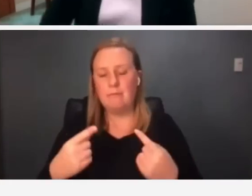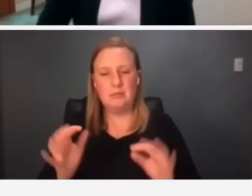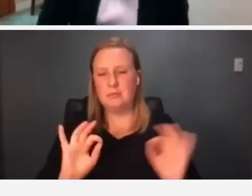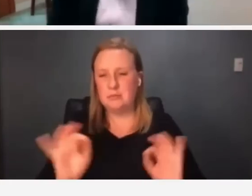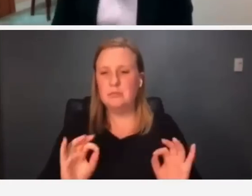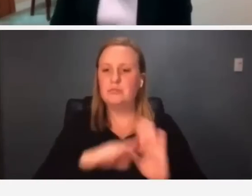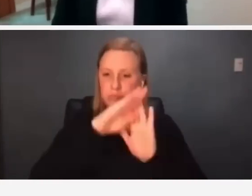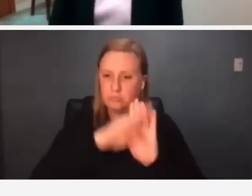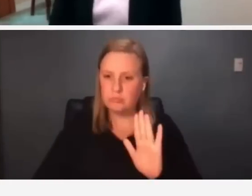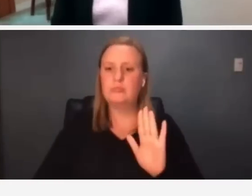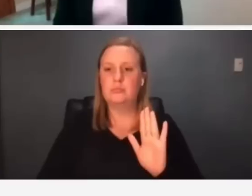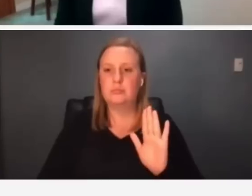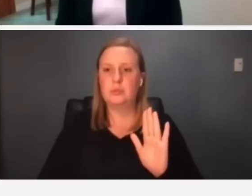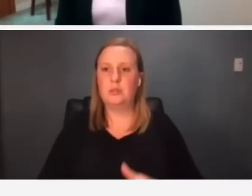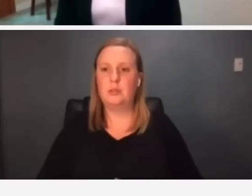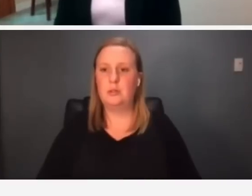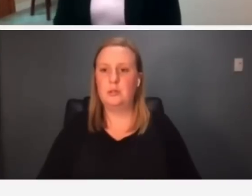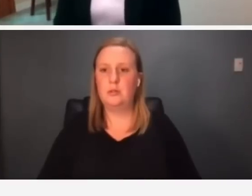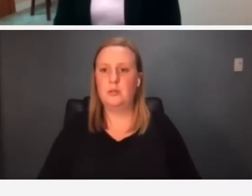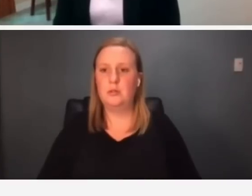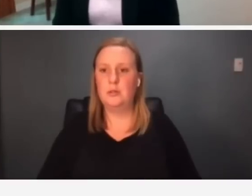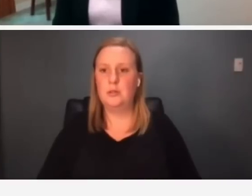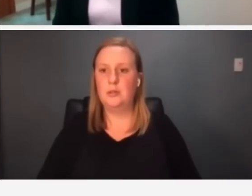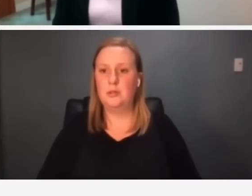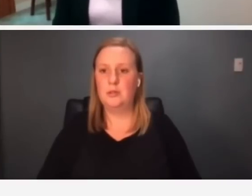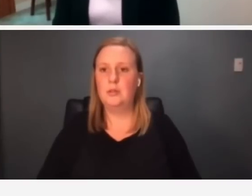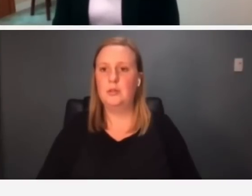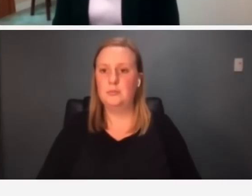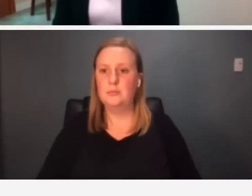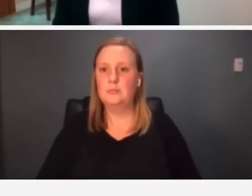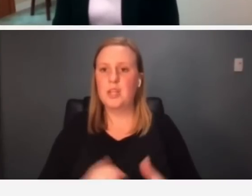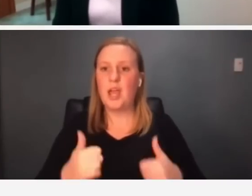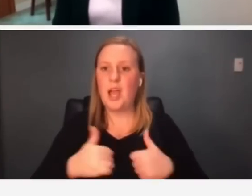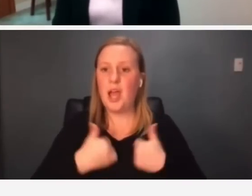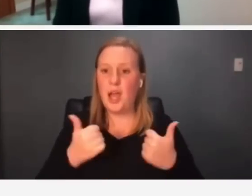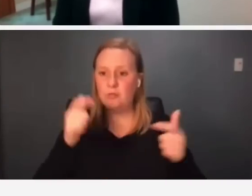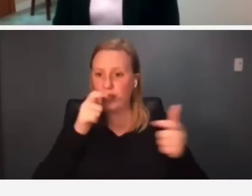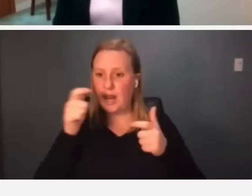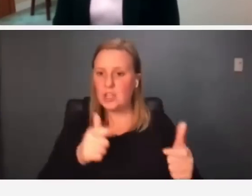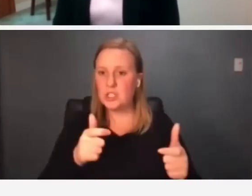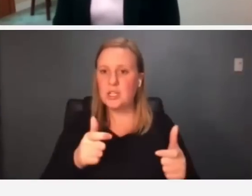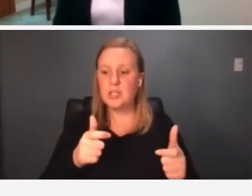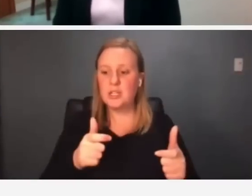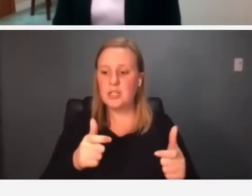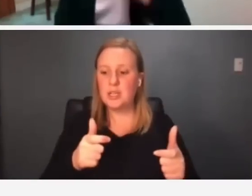prudential regulation that's certainly handled differently as part of this consultation process per se